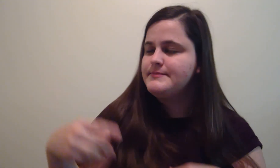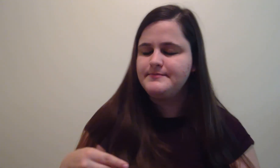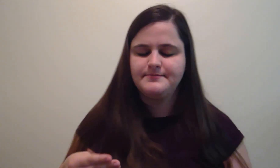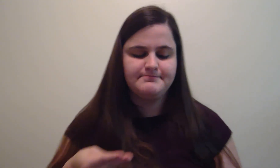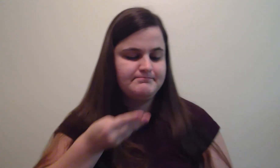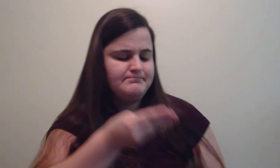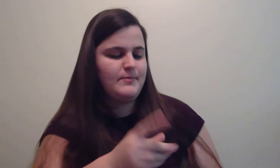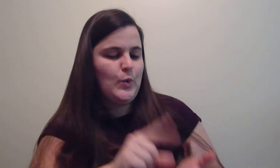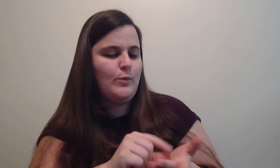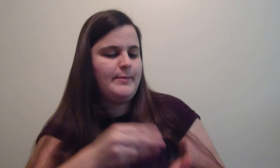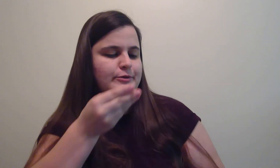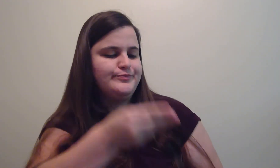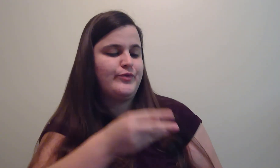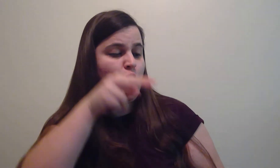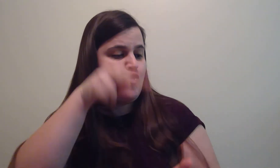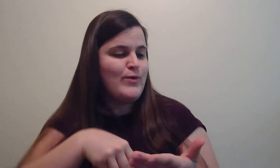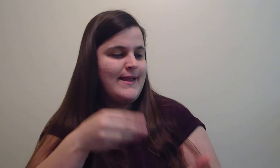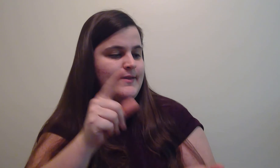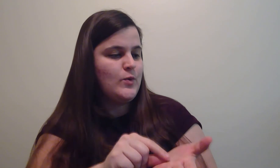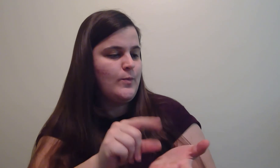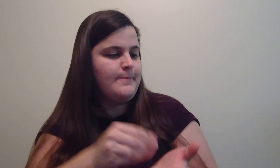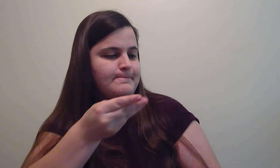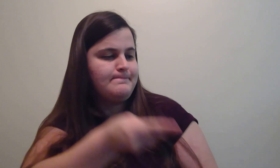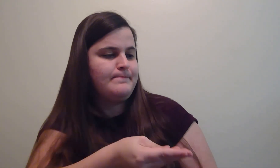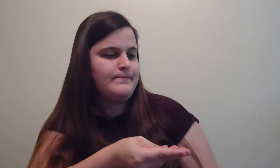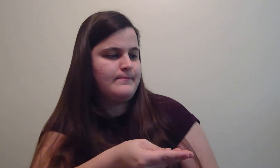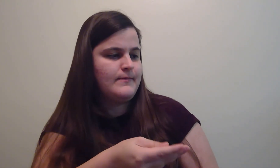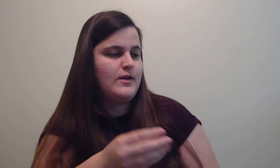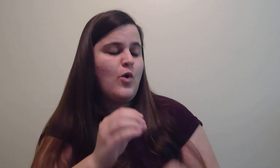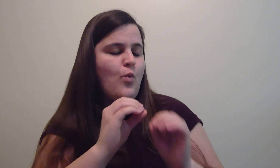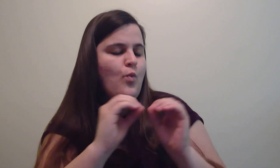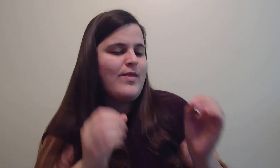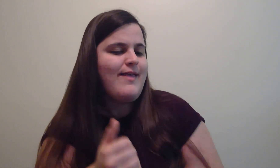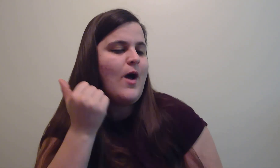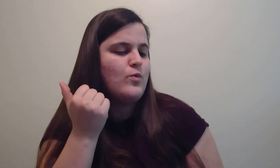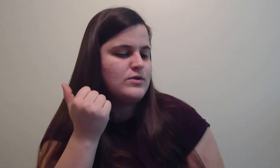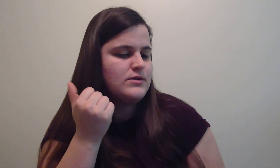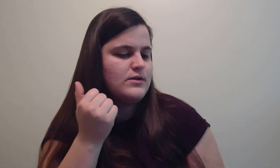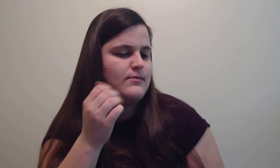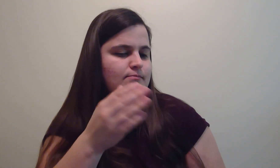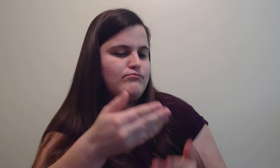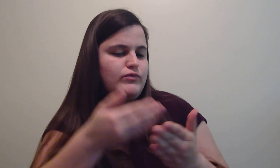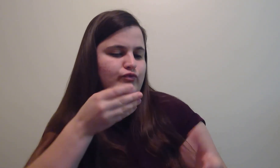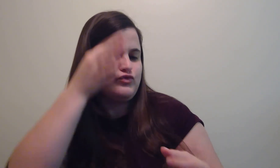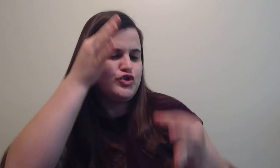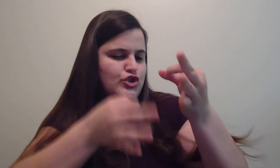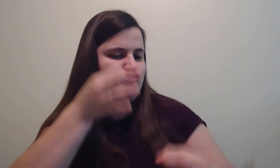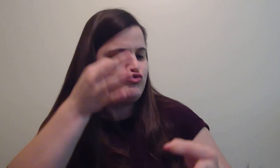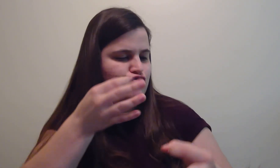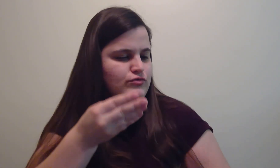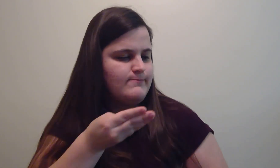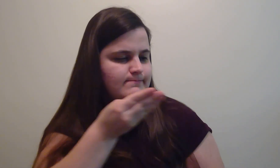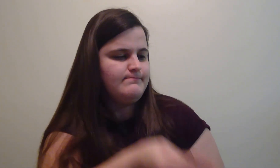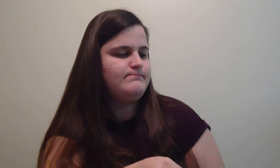he was sitting there holding out the newspaper to me. "read this," he said "without prejudice."